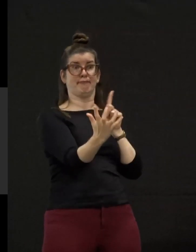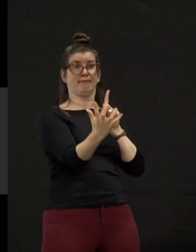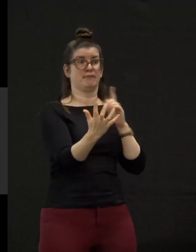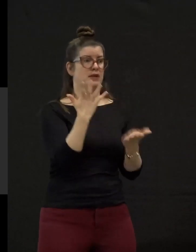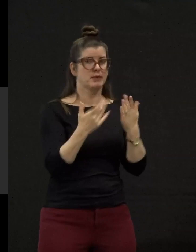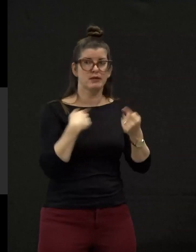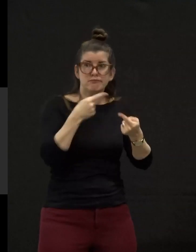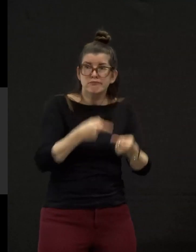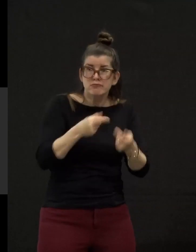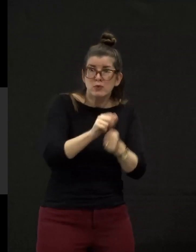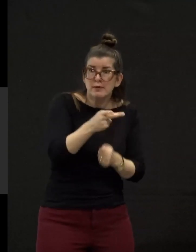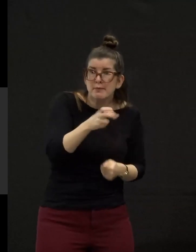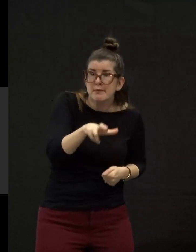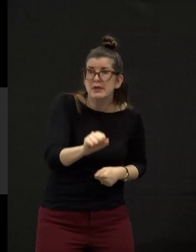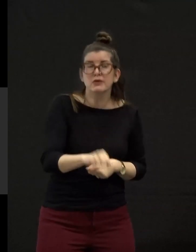or not engaging with others,